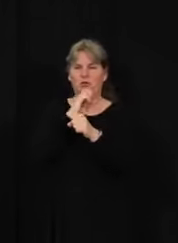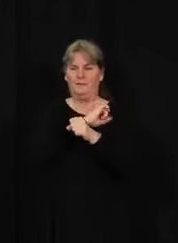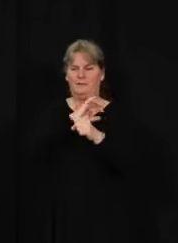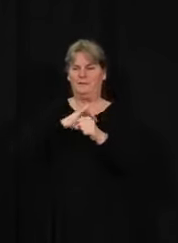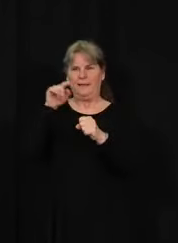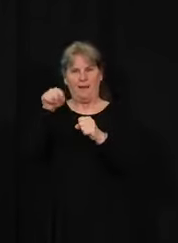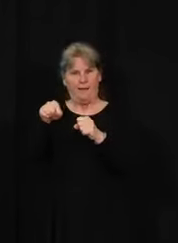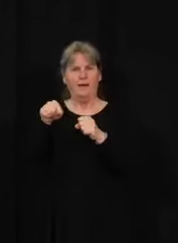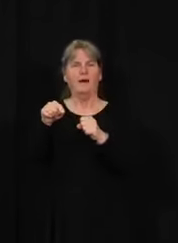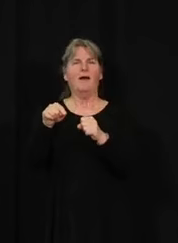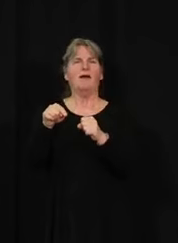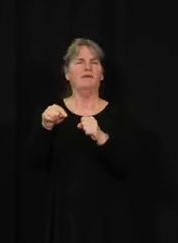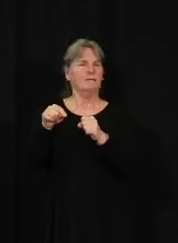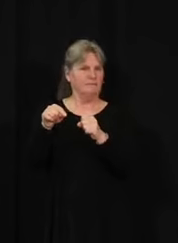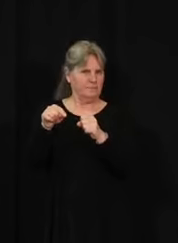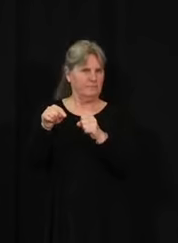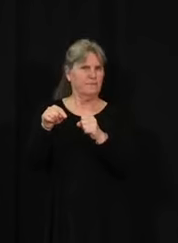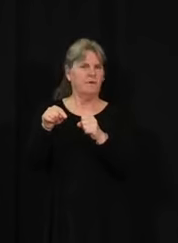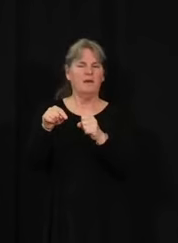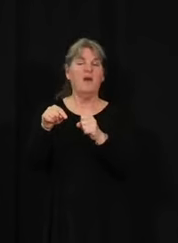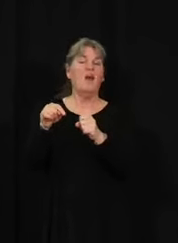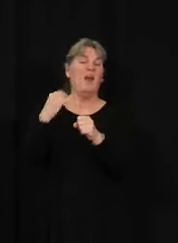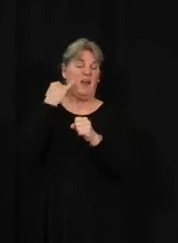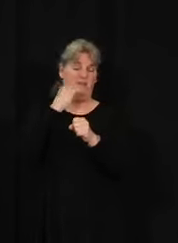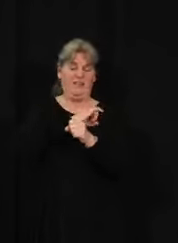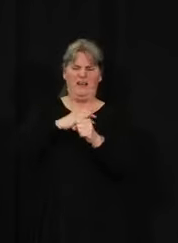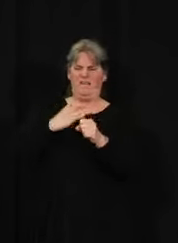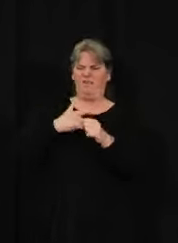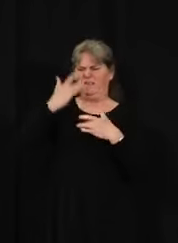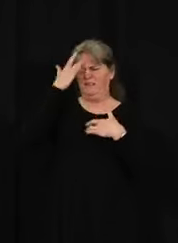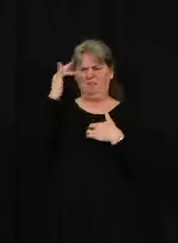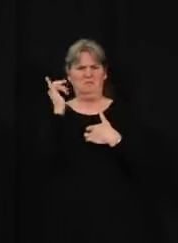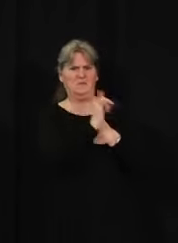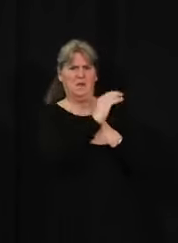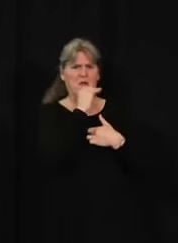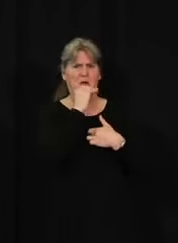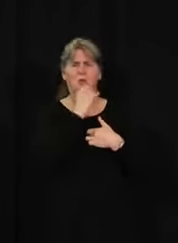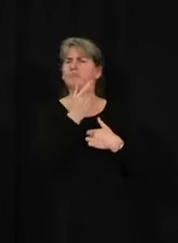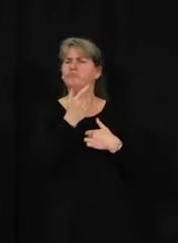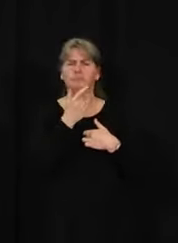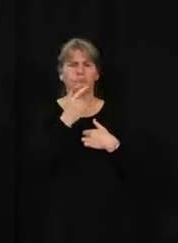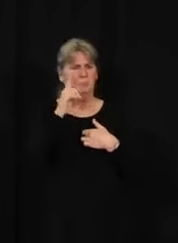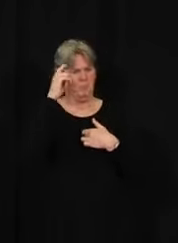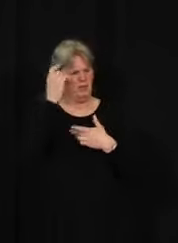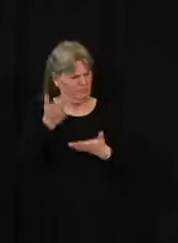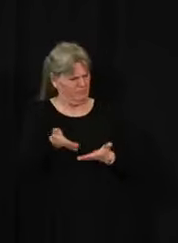employees who are sick are staying home and are supported to do so, that everyone has the